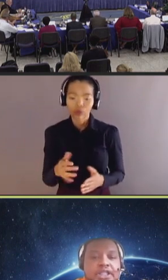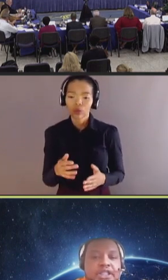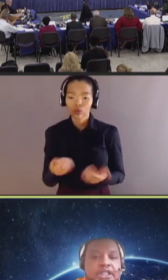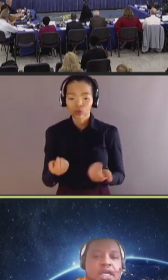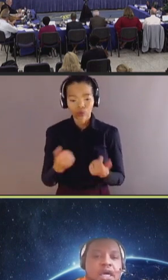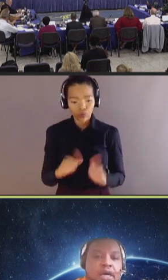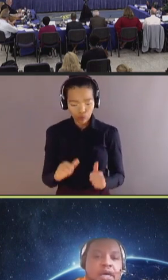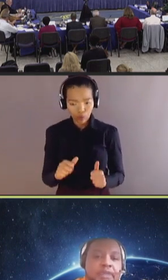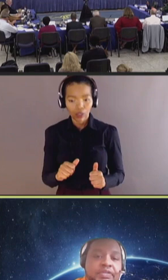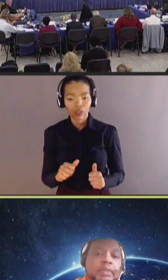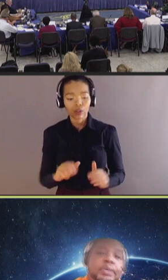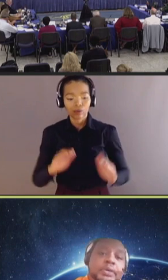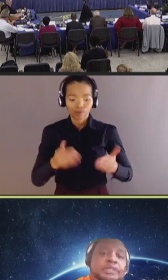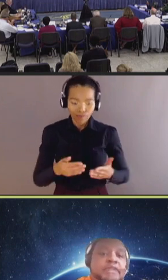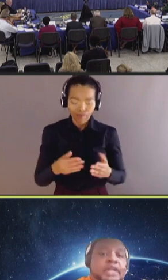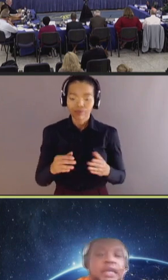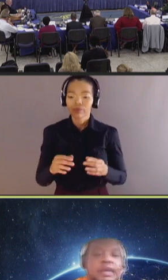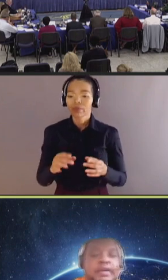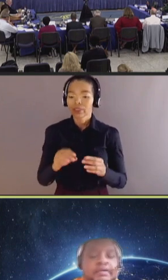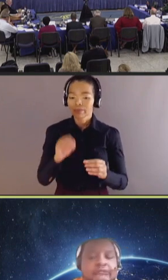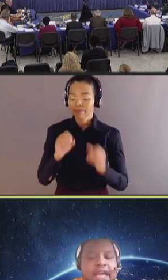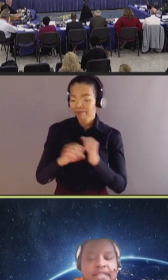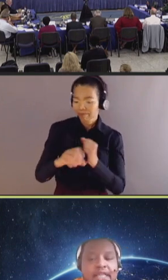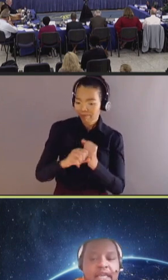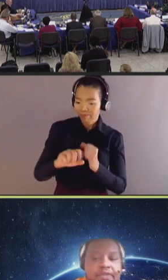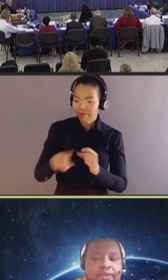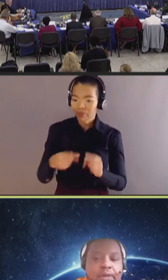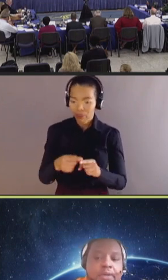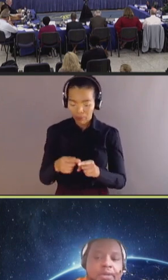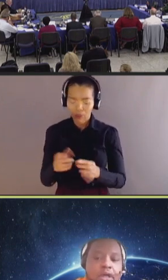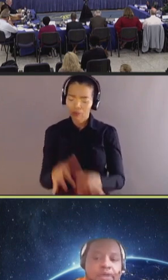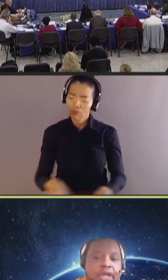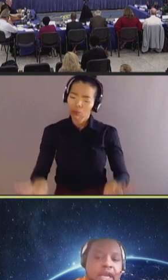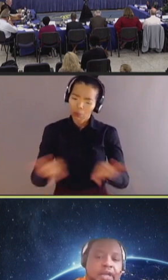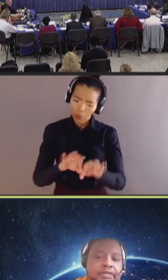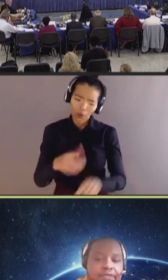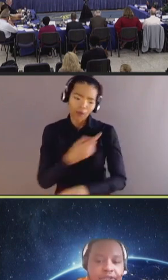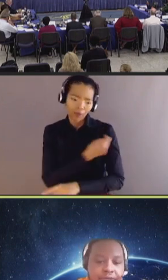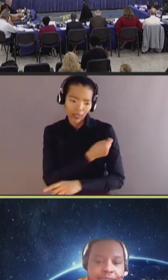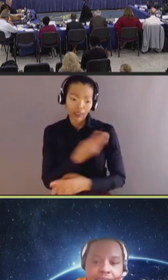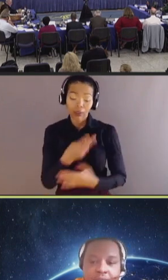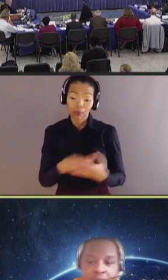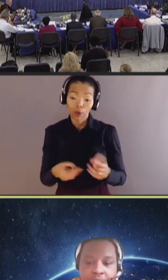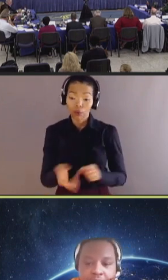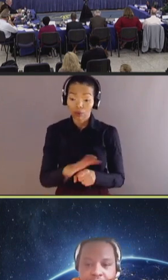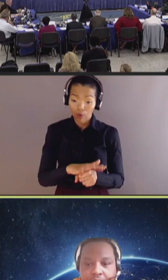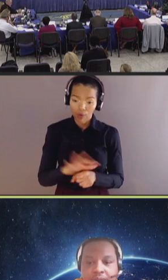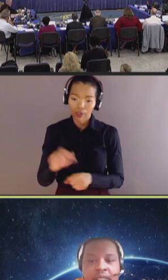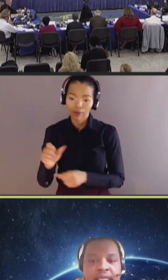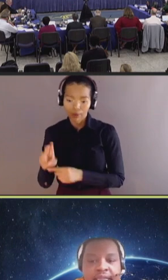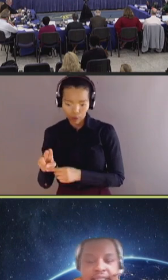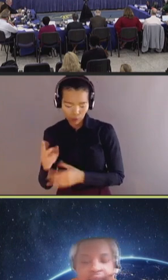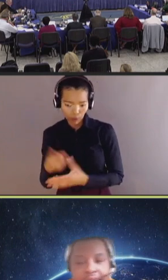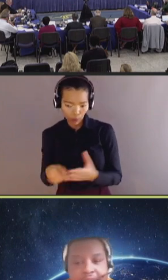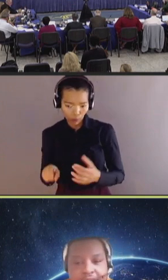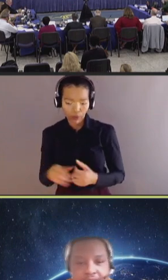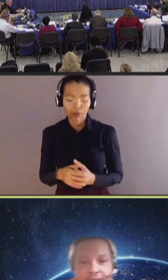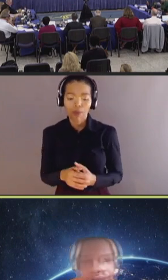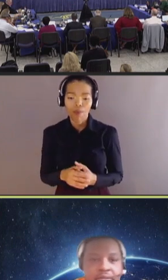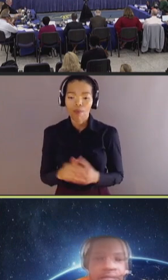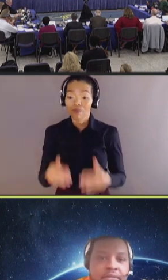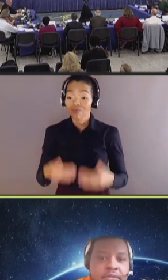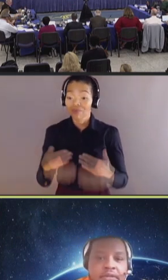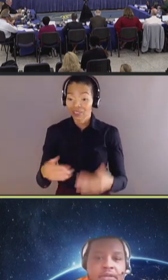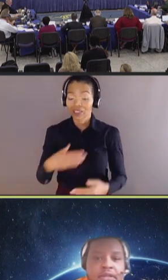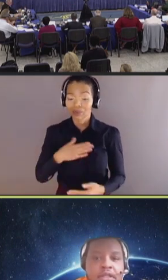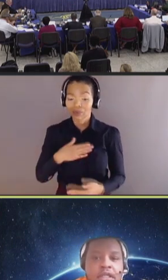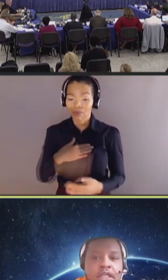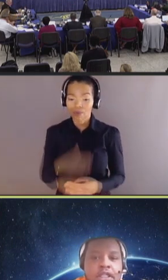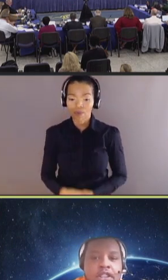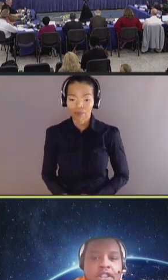messages of the importance of getting vaccinated for both COVID and flu. Next slide please.